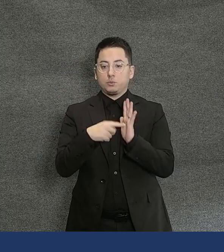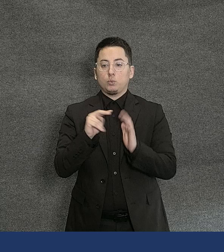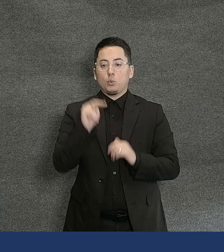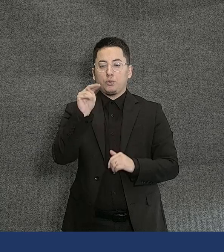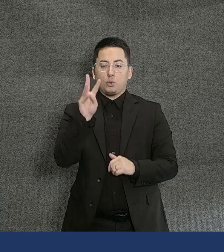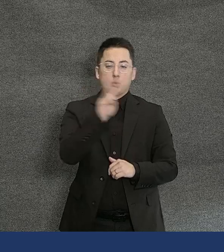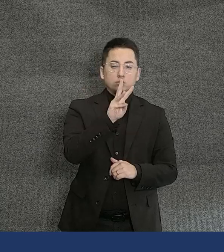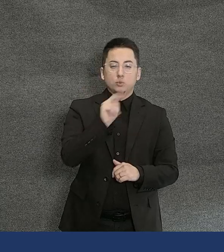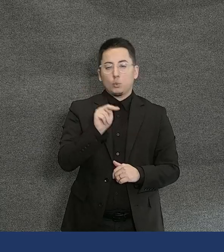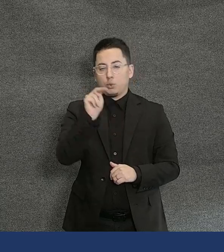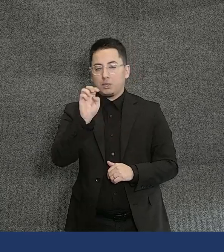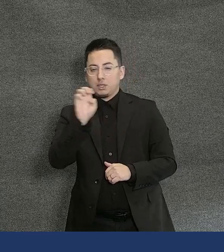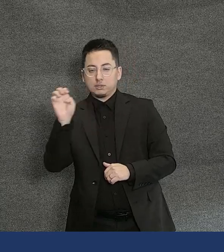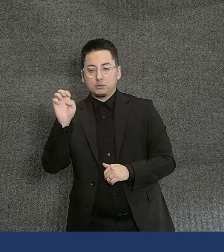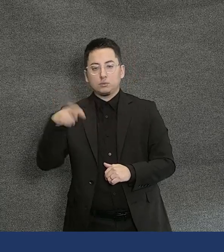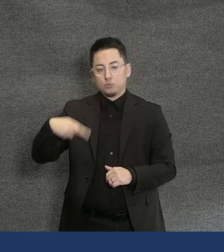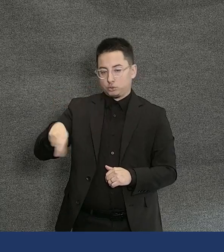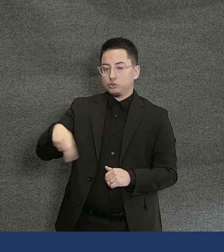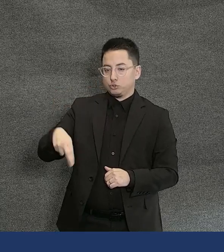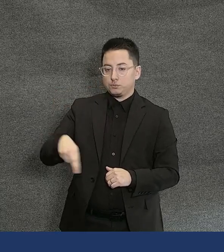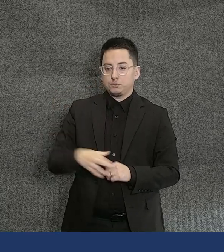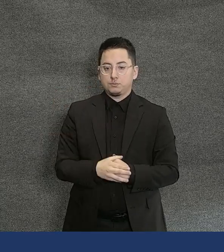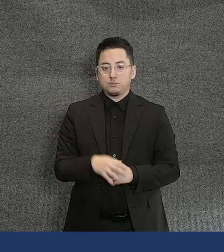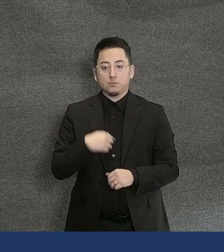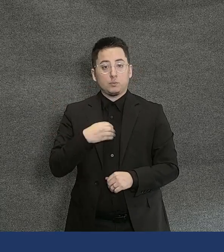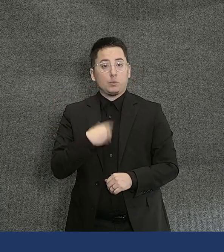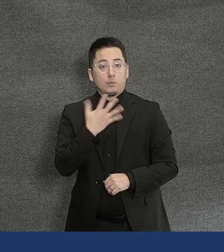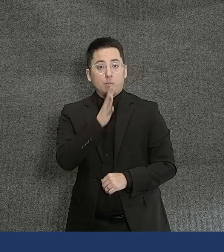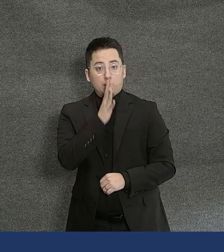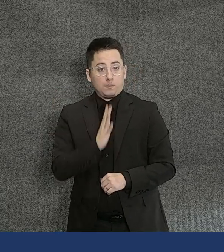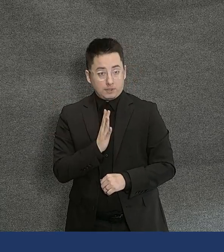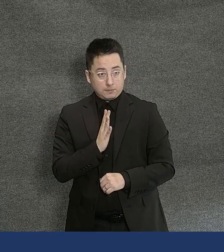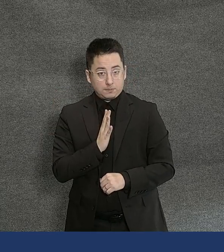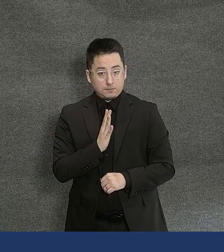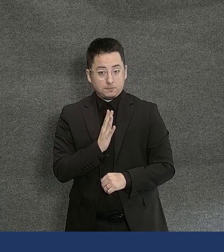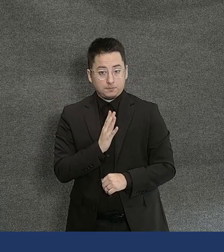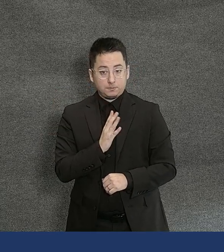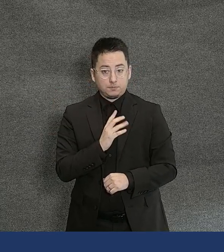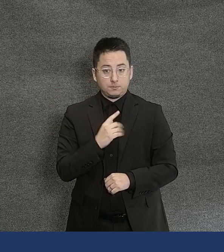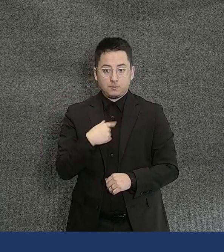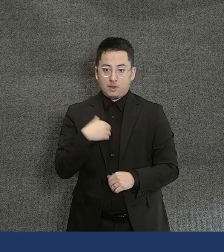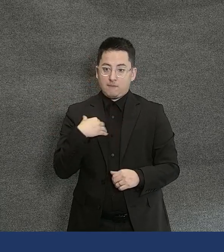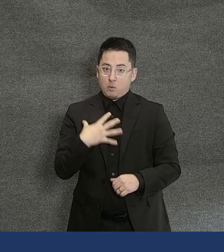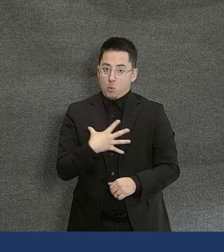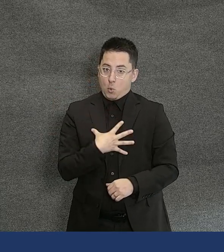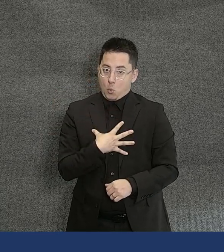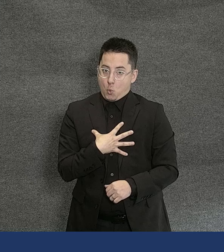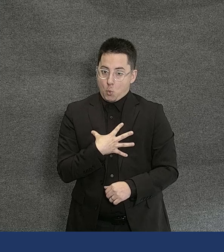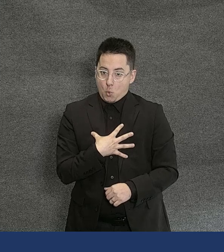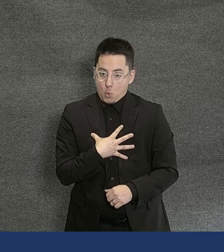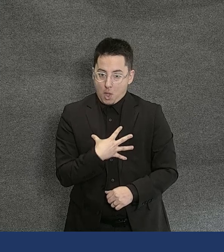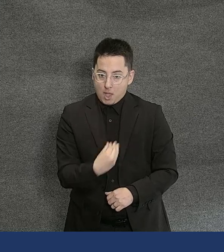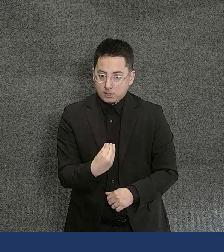I am a white lady who's really pasty because we have not hit real spring in Minnesota yet.